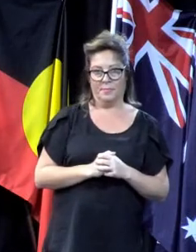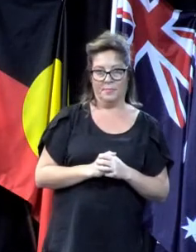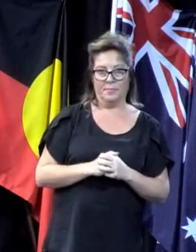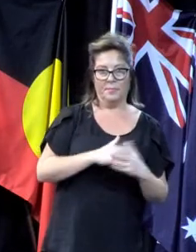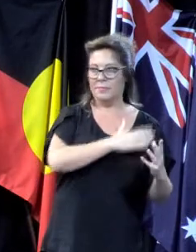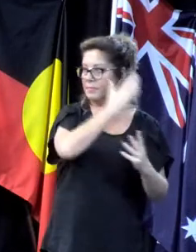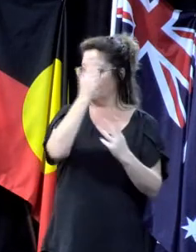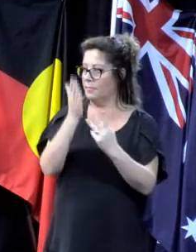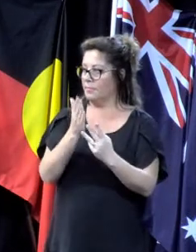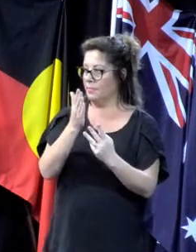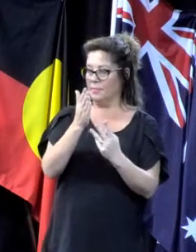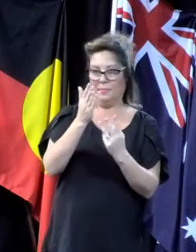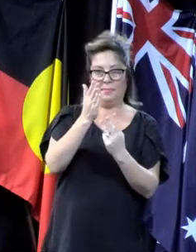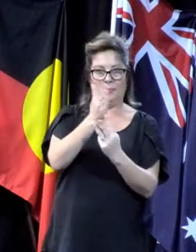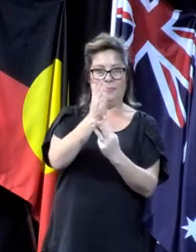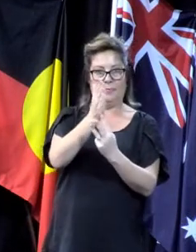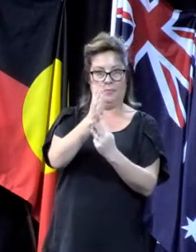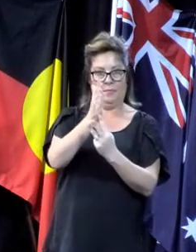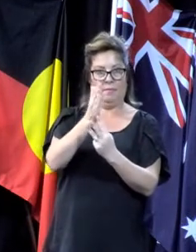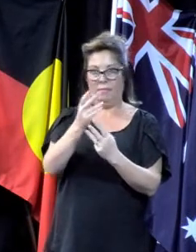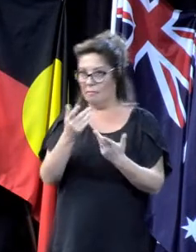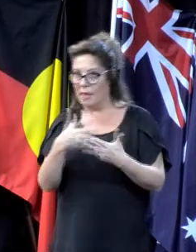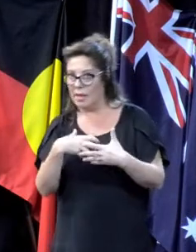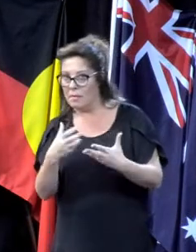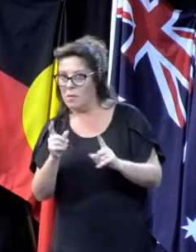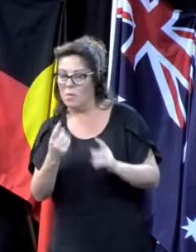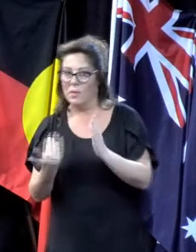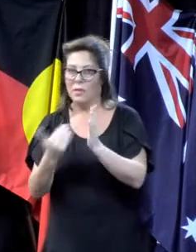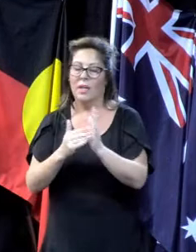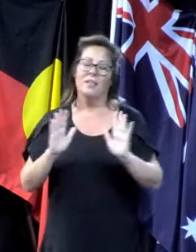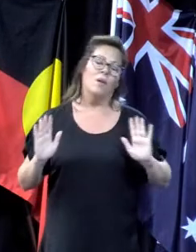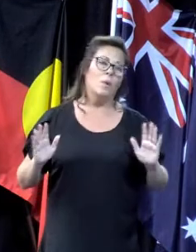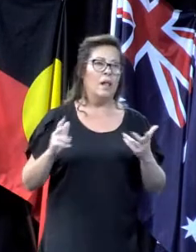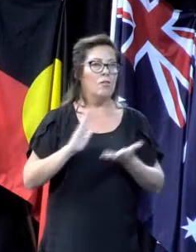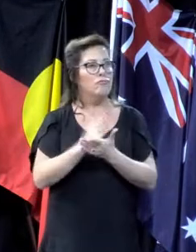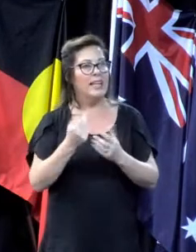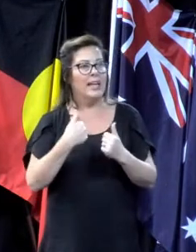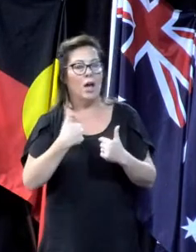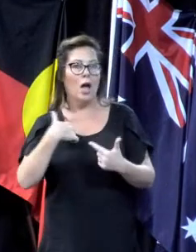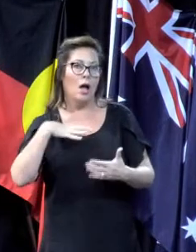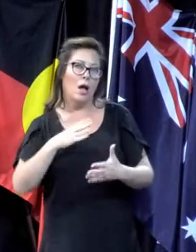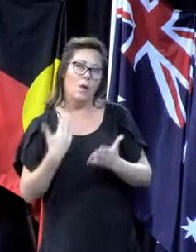before we break? I would just like to add that leadership and my principal.